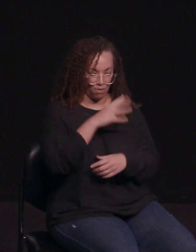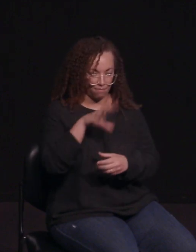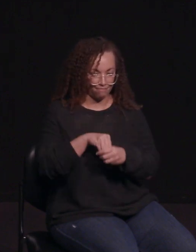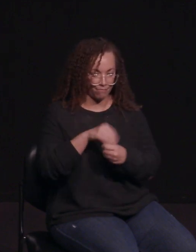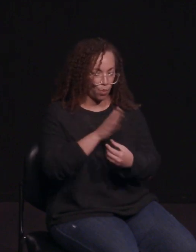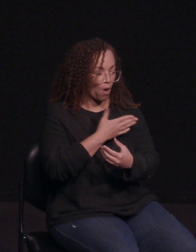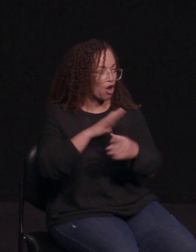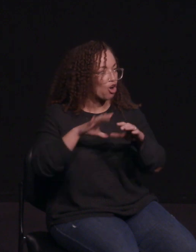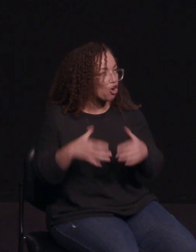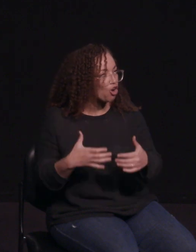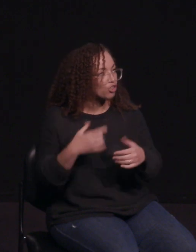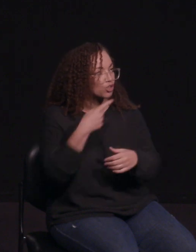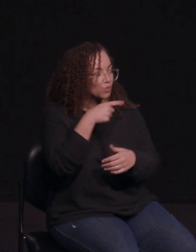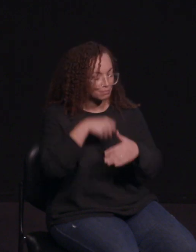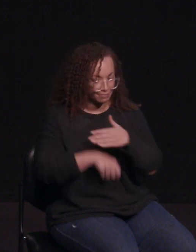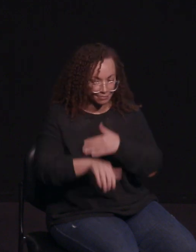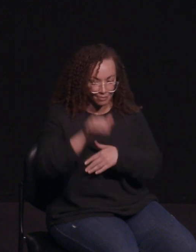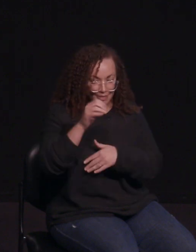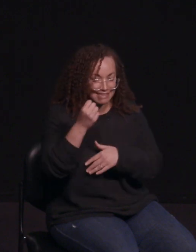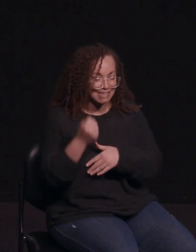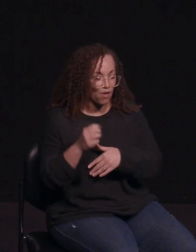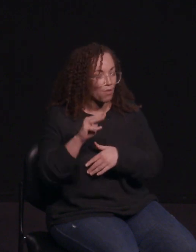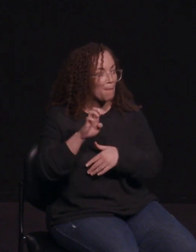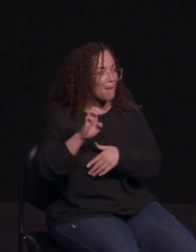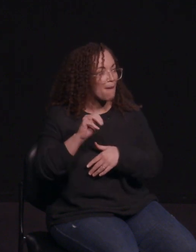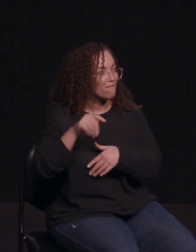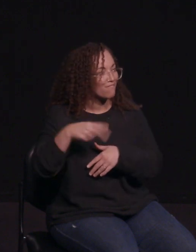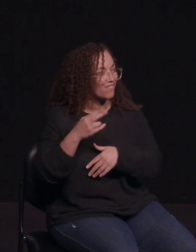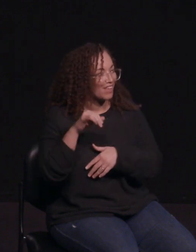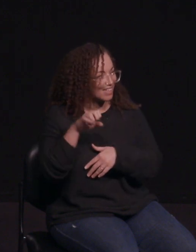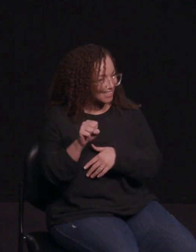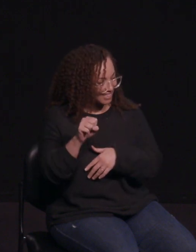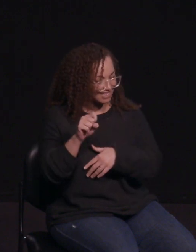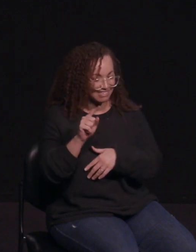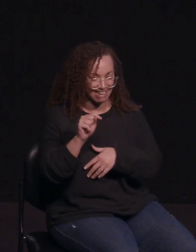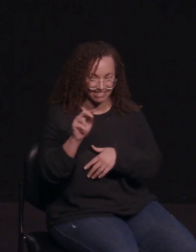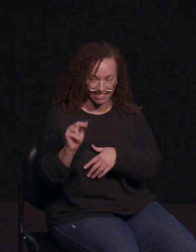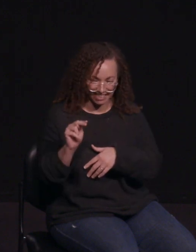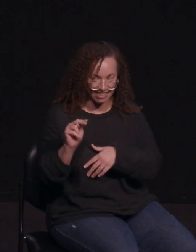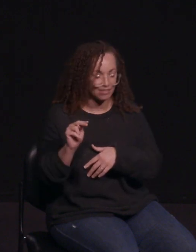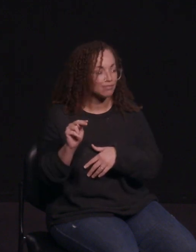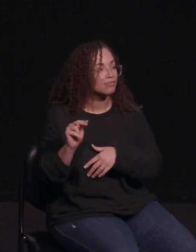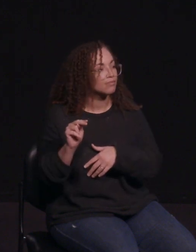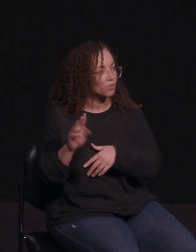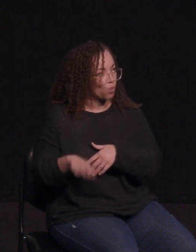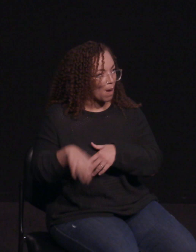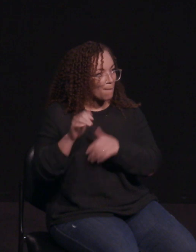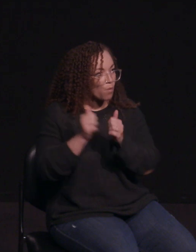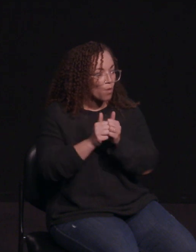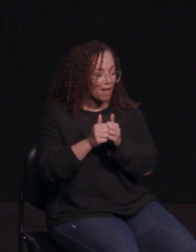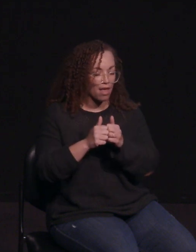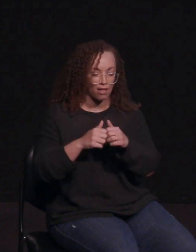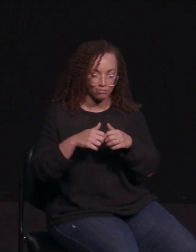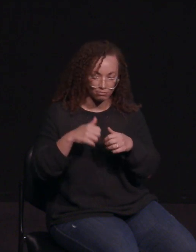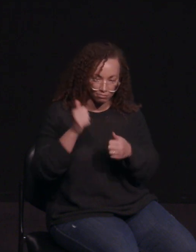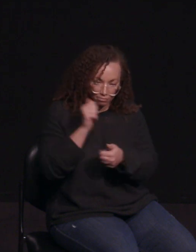She was born and raised in South Memphis, Tennessee, along with seven brothers and two sisters in a family of gifted musicians, all inspired by their father,